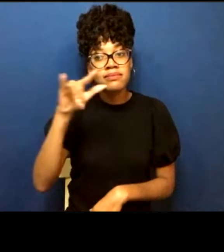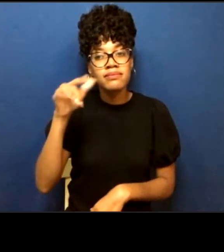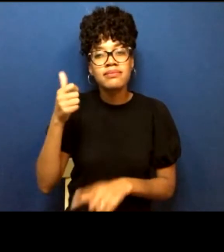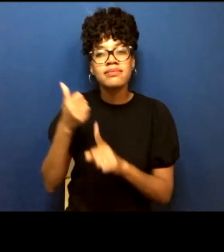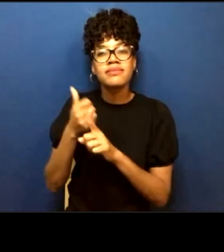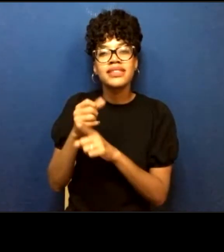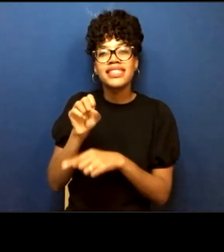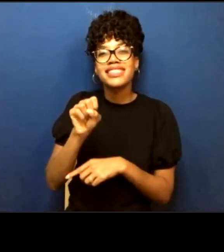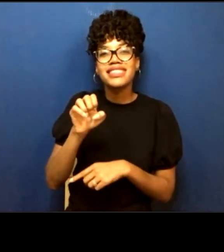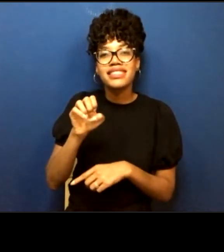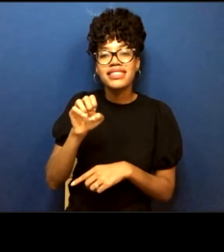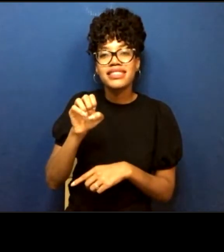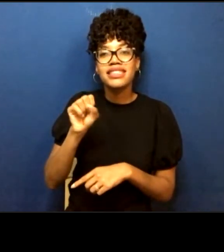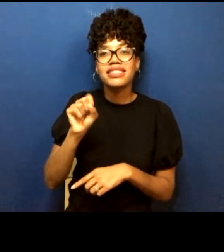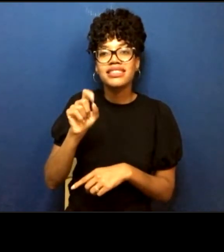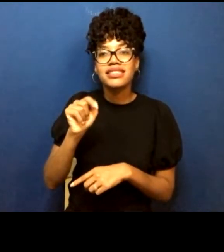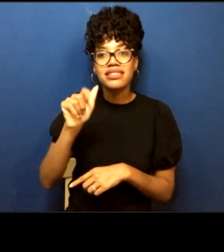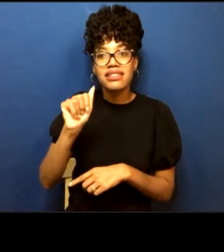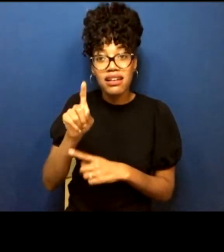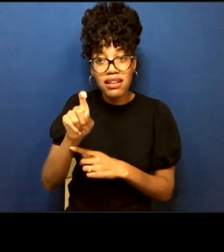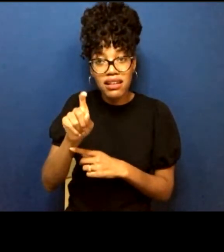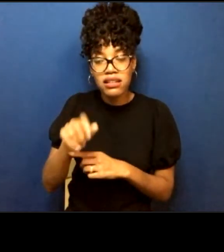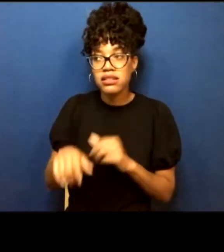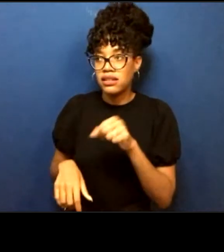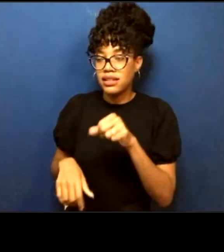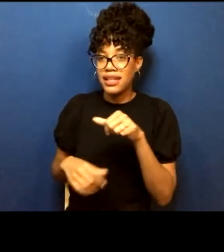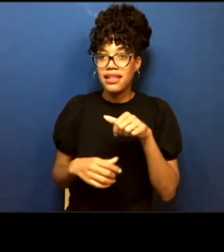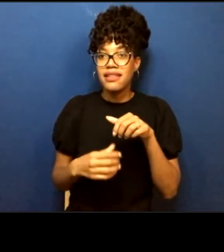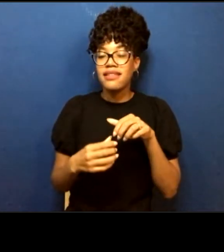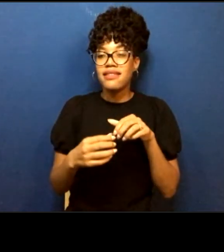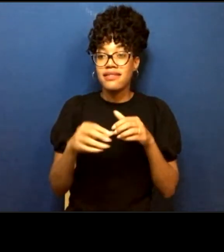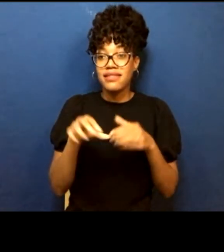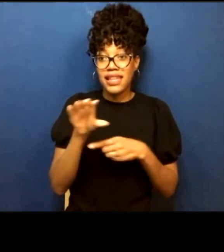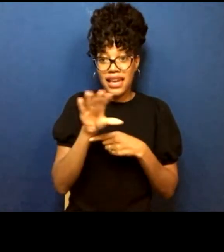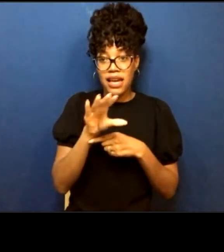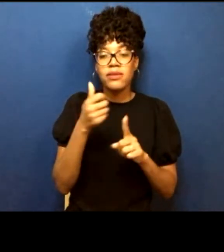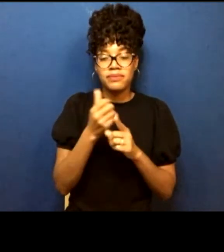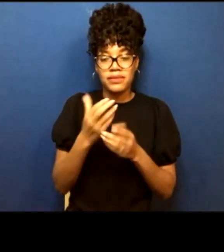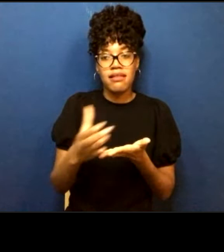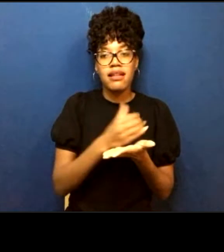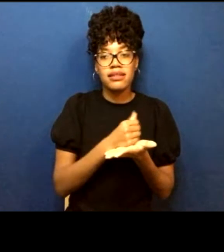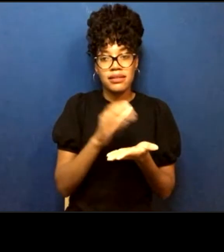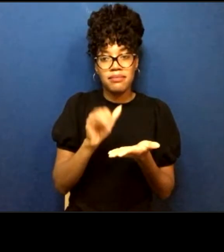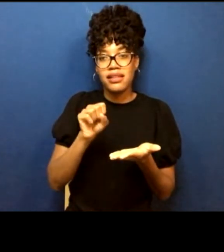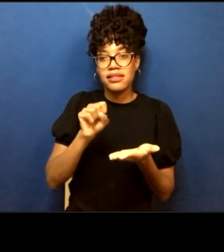So the camera that in this case was collected by a Cessna. But the aircraft...